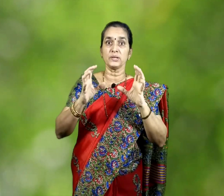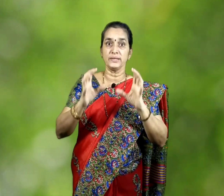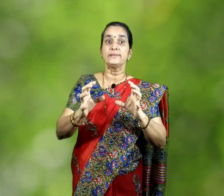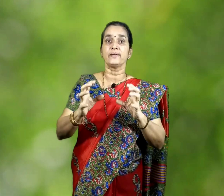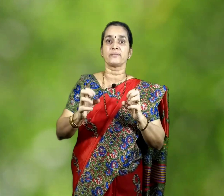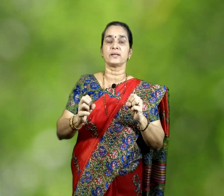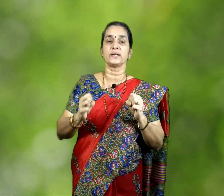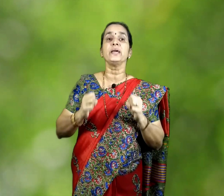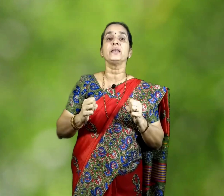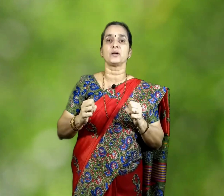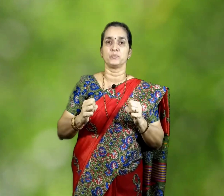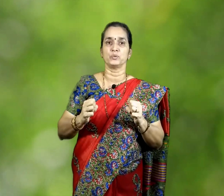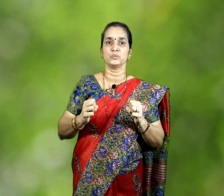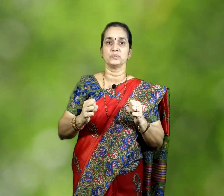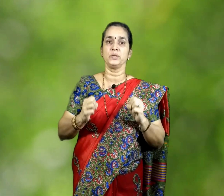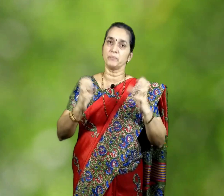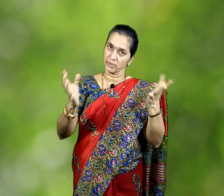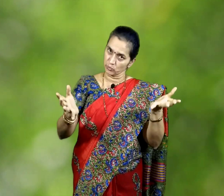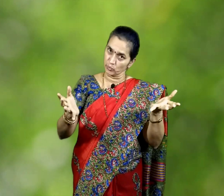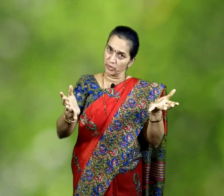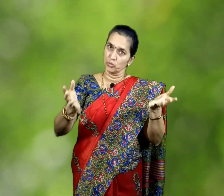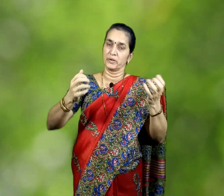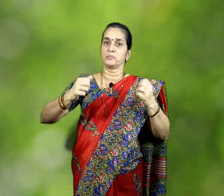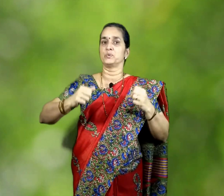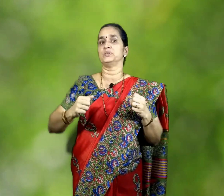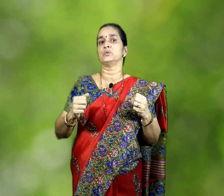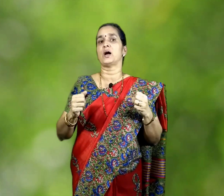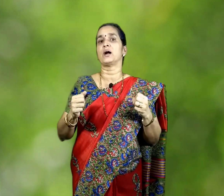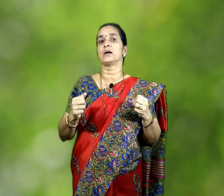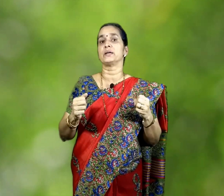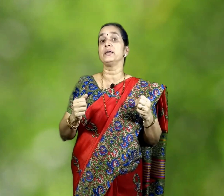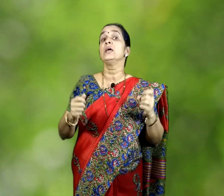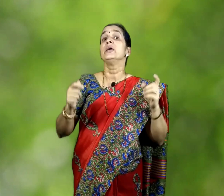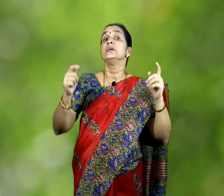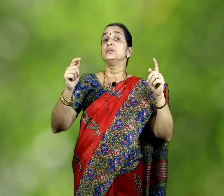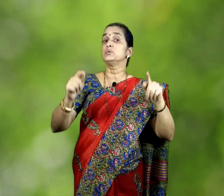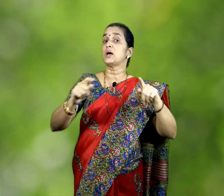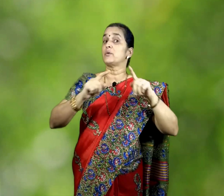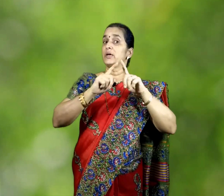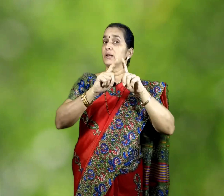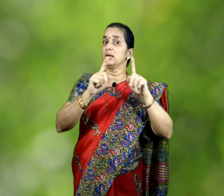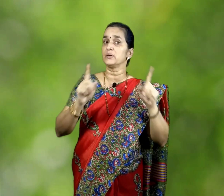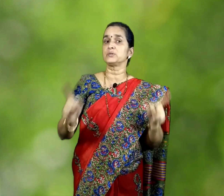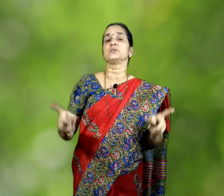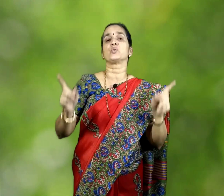also carry that disease with them or the ticks then it will also spread in your city (Surpriseeeee)